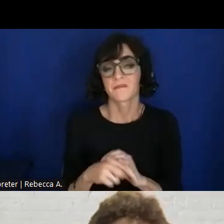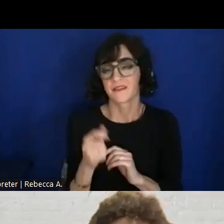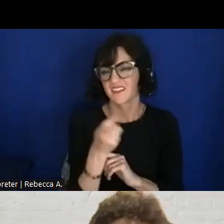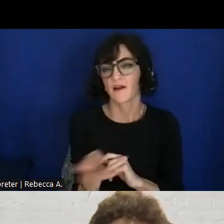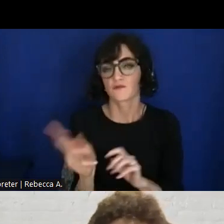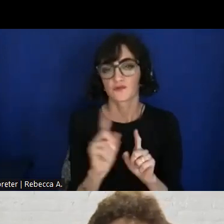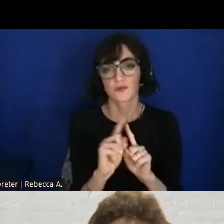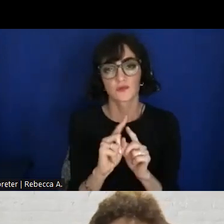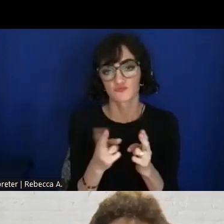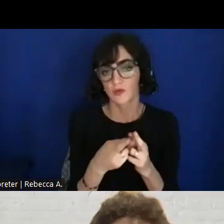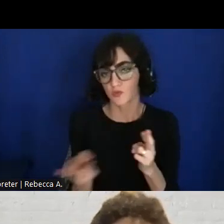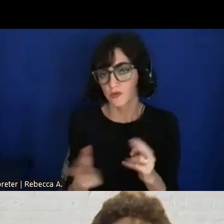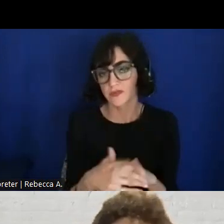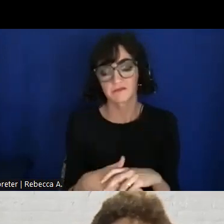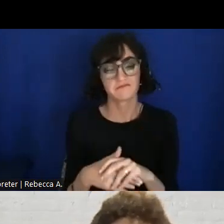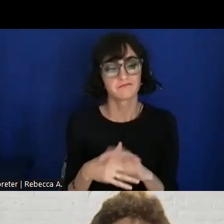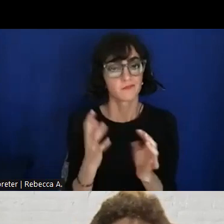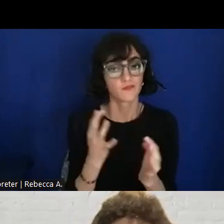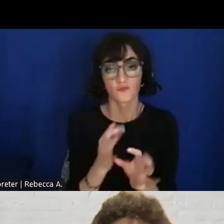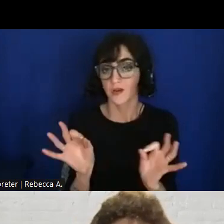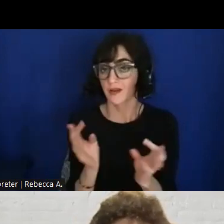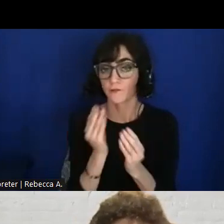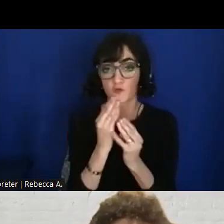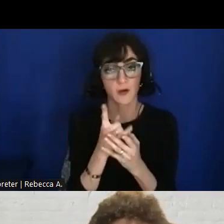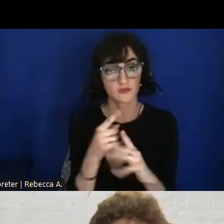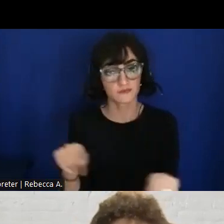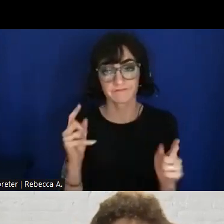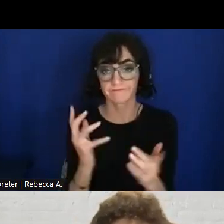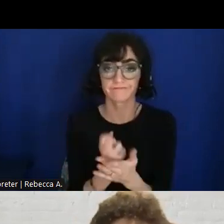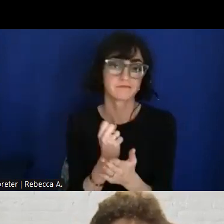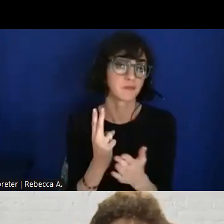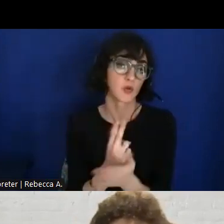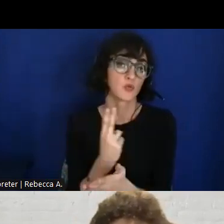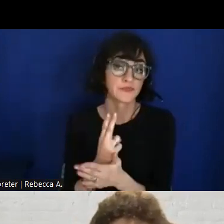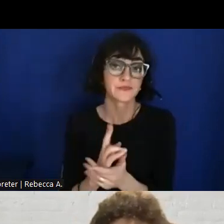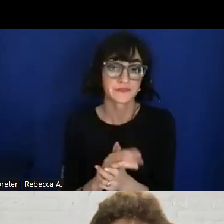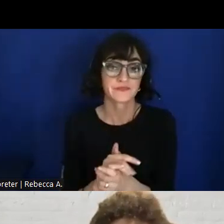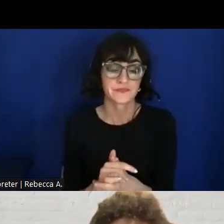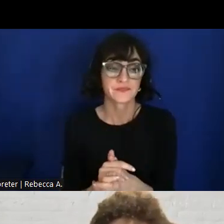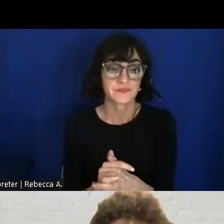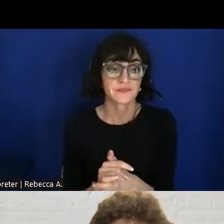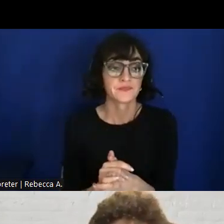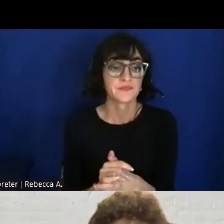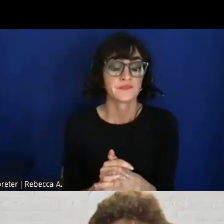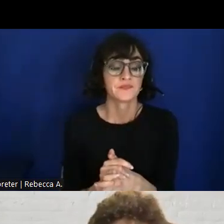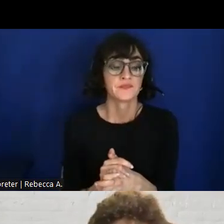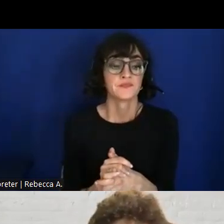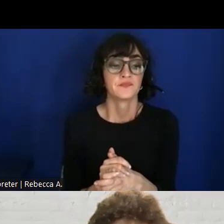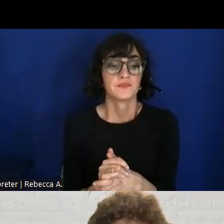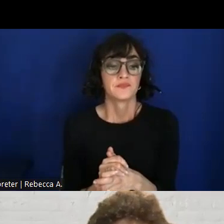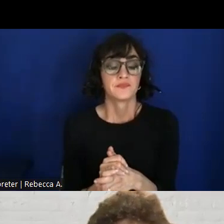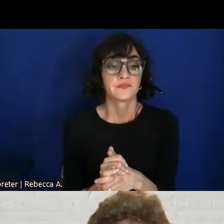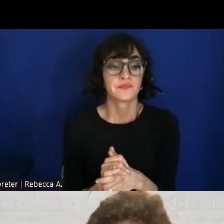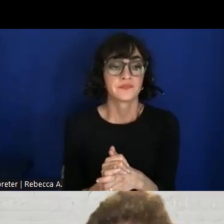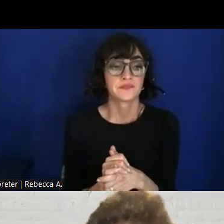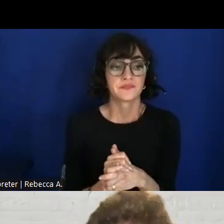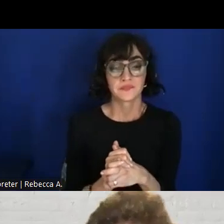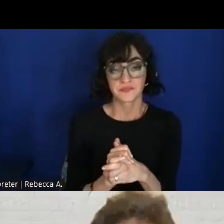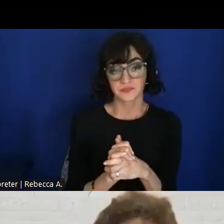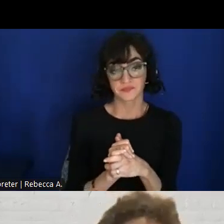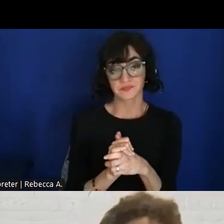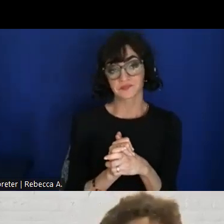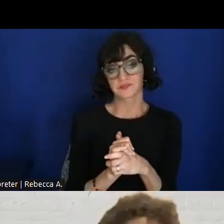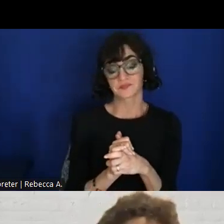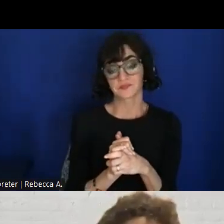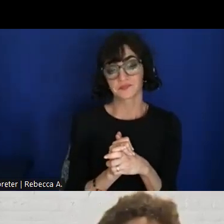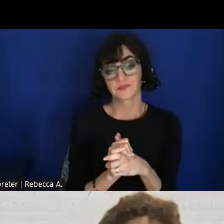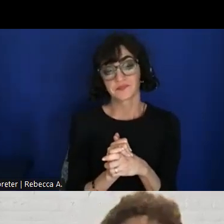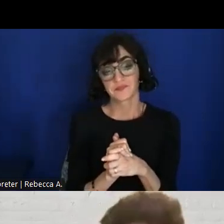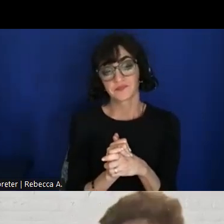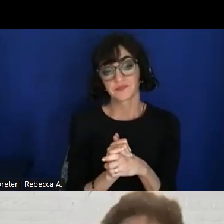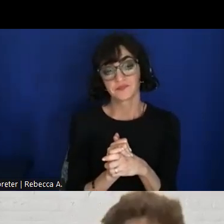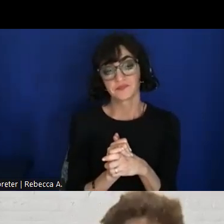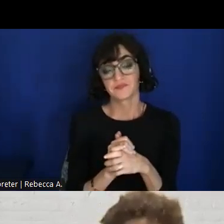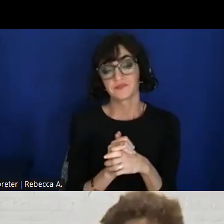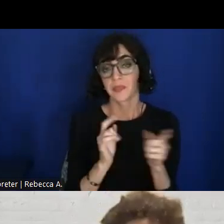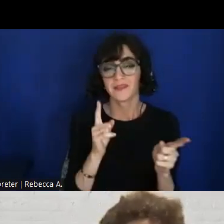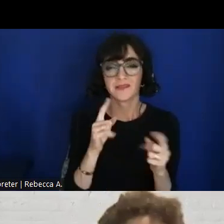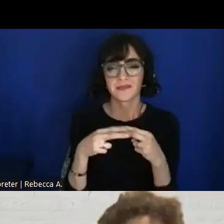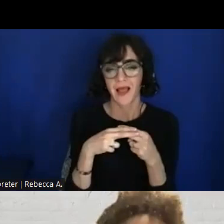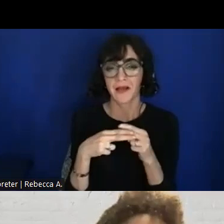that is free for your use and access um on our website and just for uh ease of access